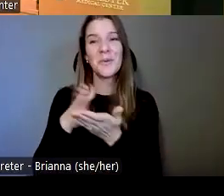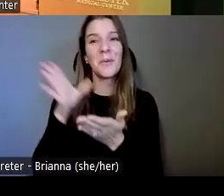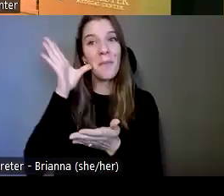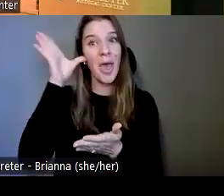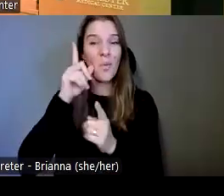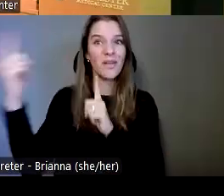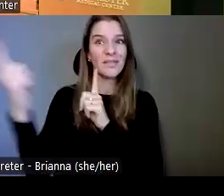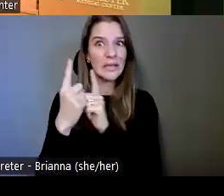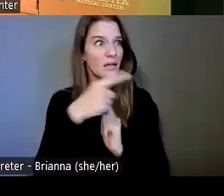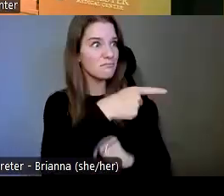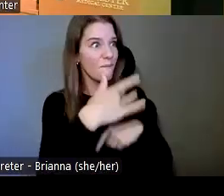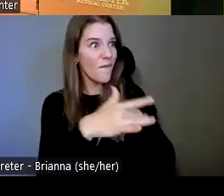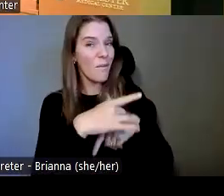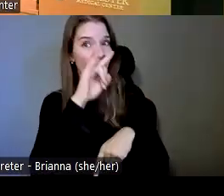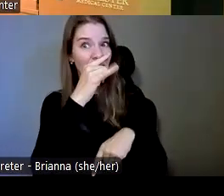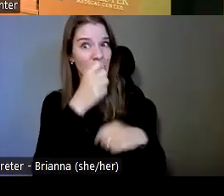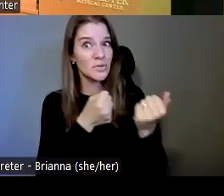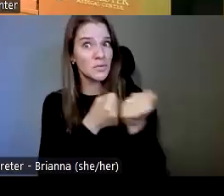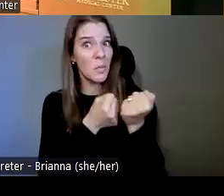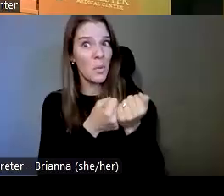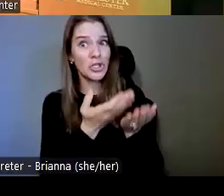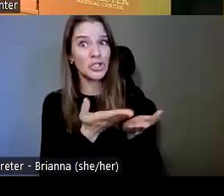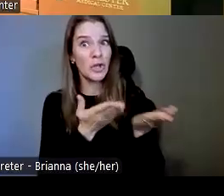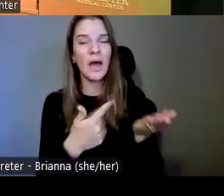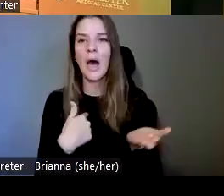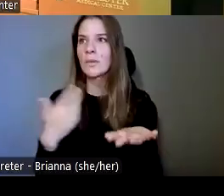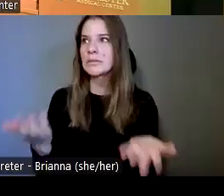do you see kids?" And I was like, "Oh my goodness, this is going to be something I'm going to turn